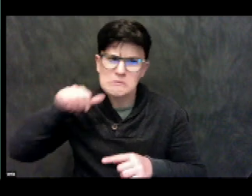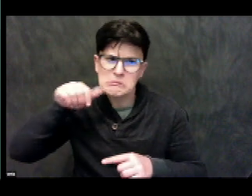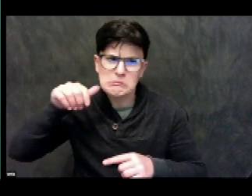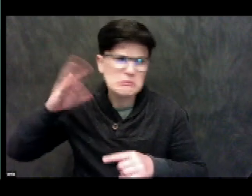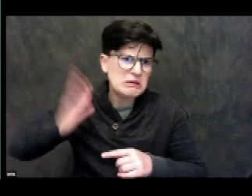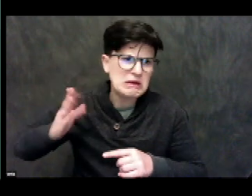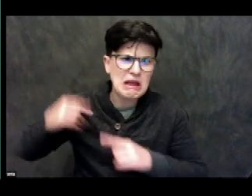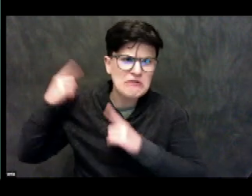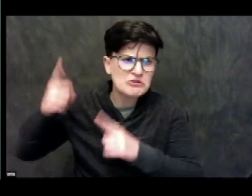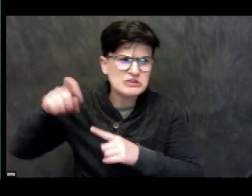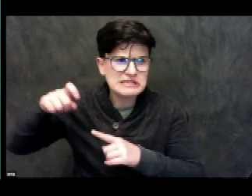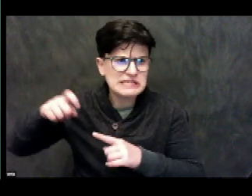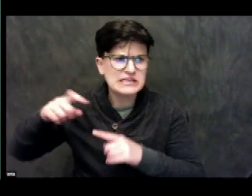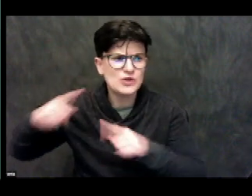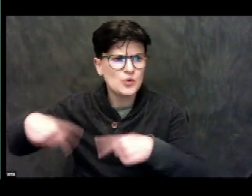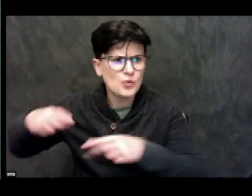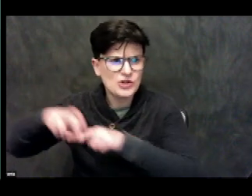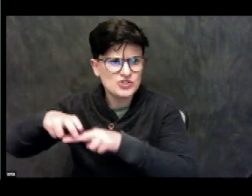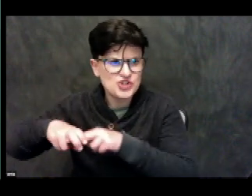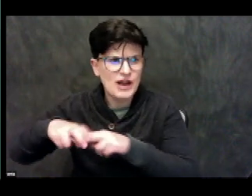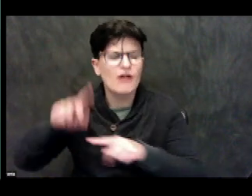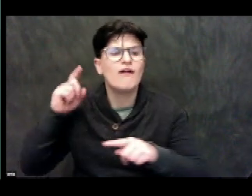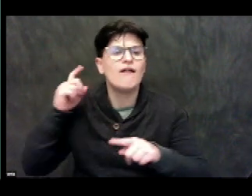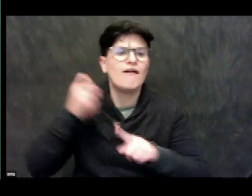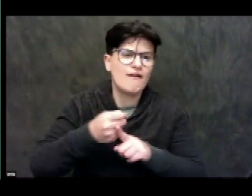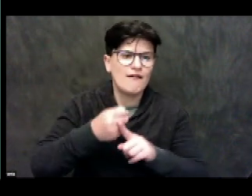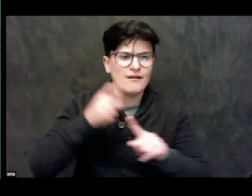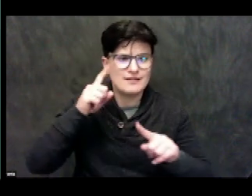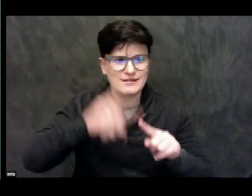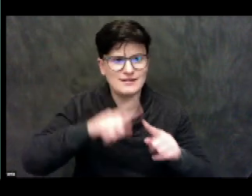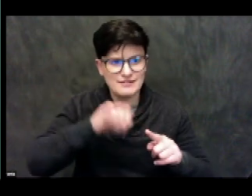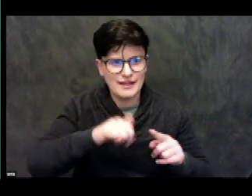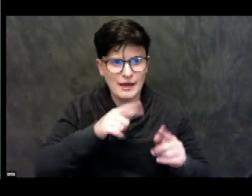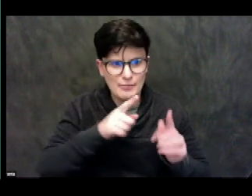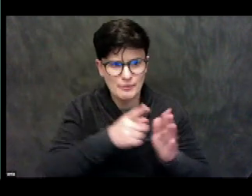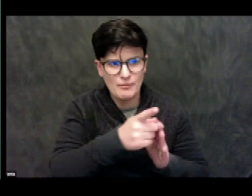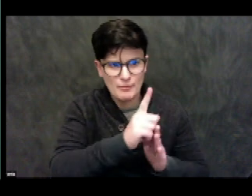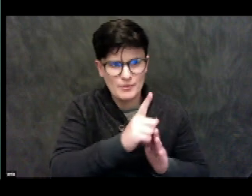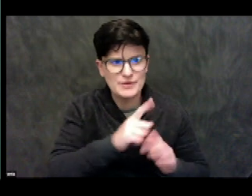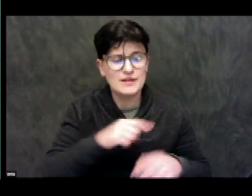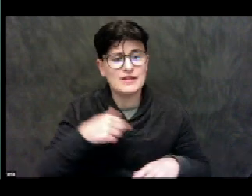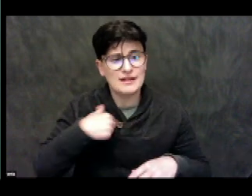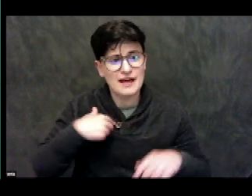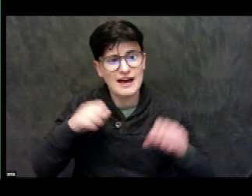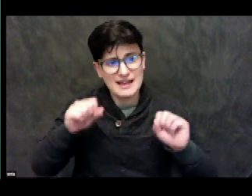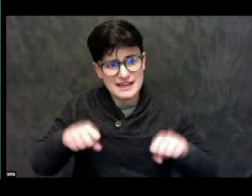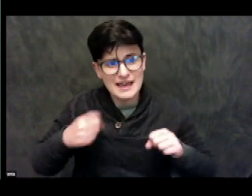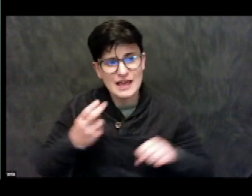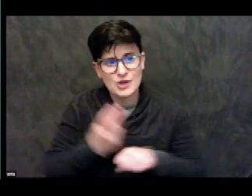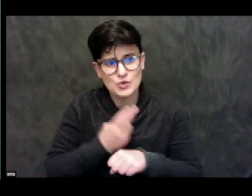I did use, or I can use crutches or a walker at times.